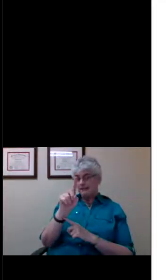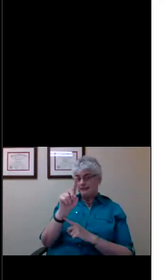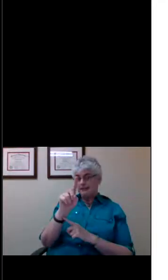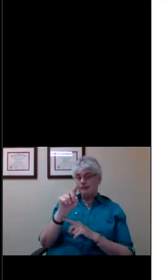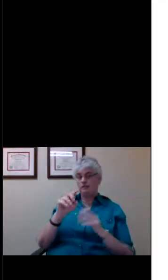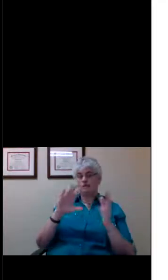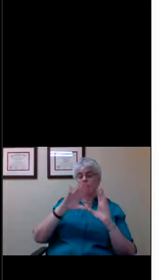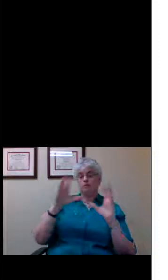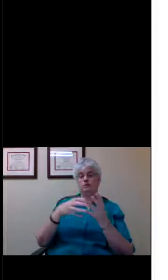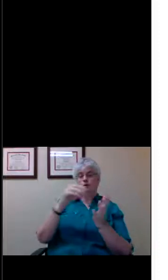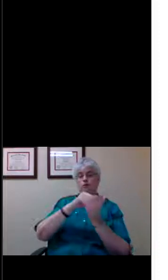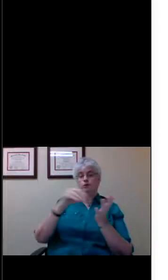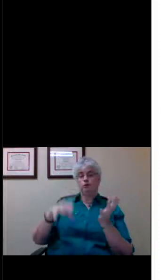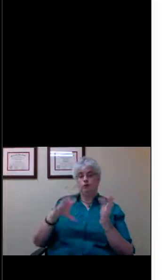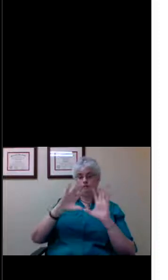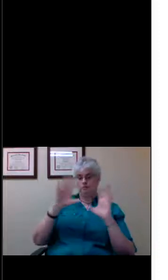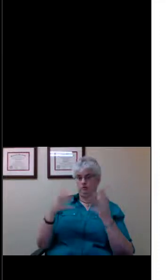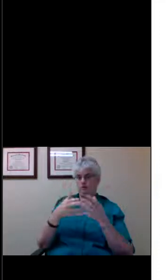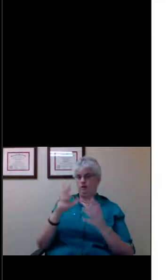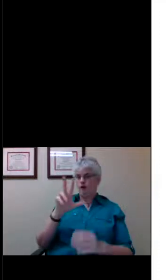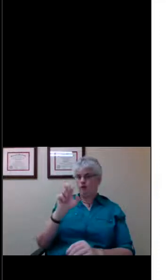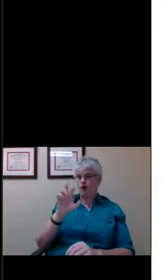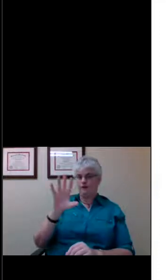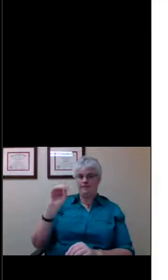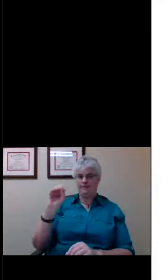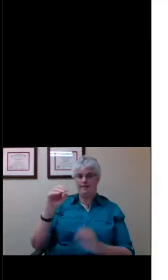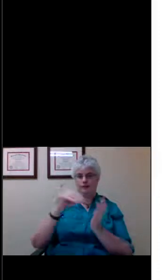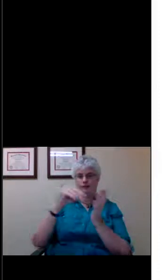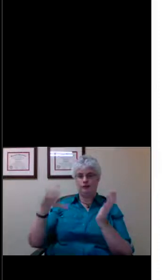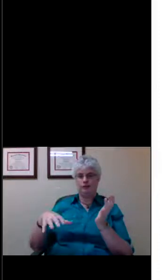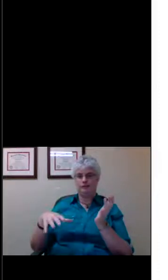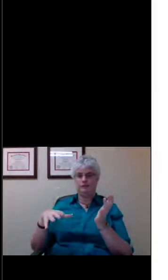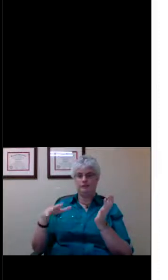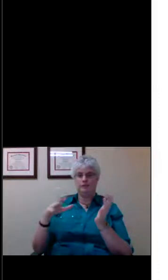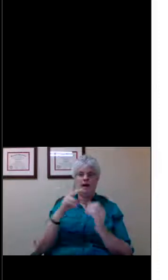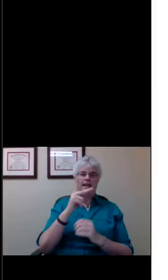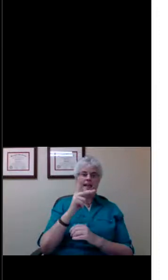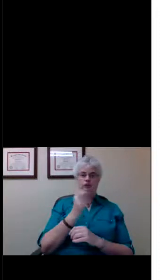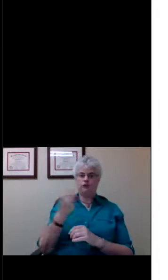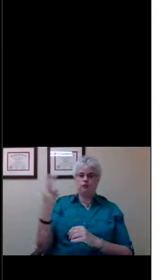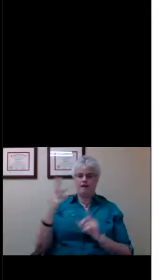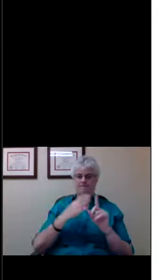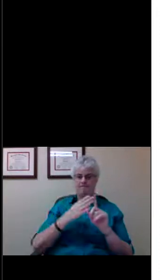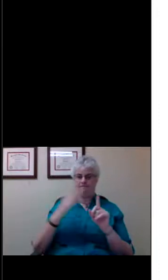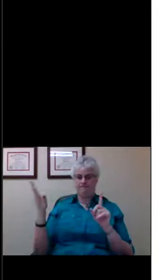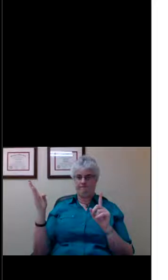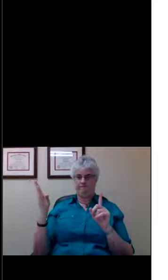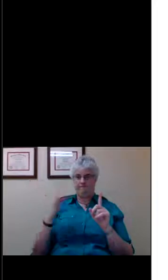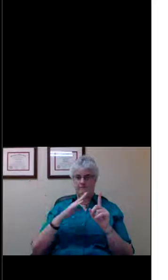like that. So the ISD students- there are 350 students from ISD K-12.